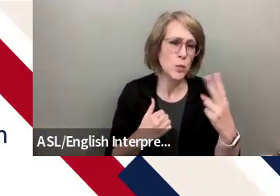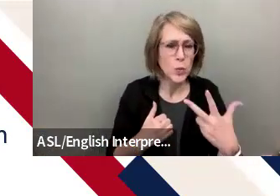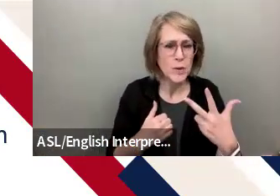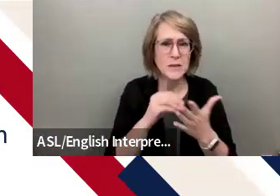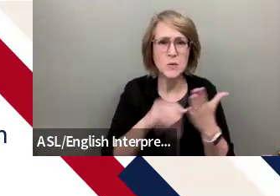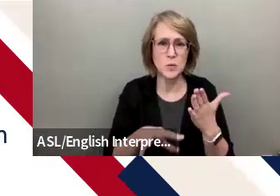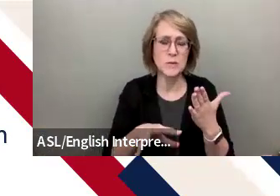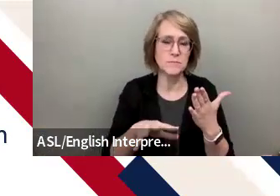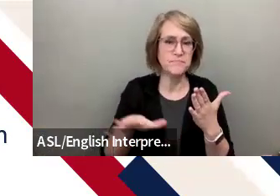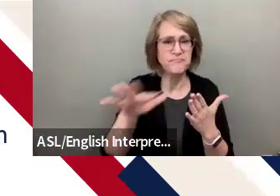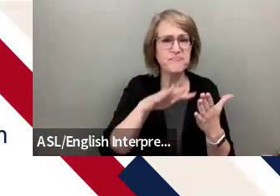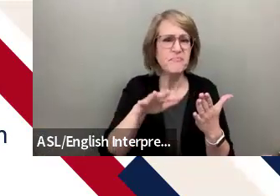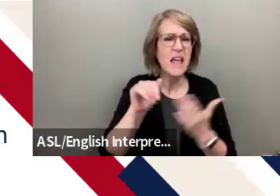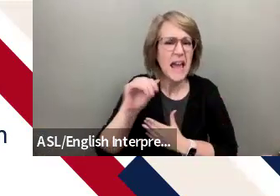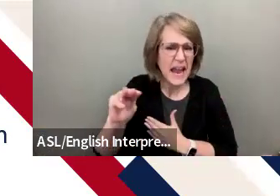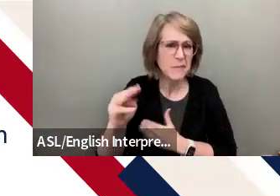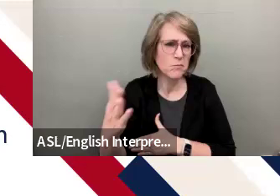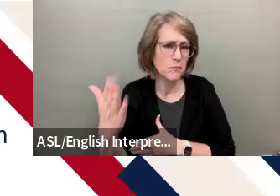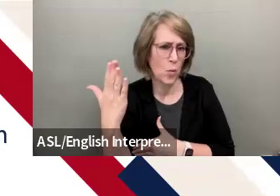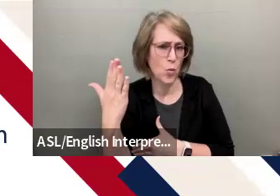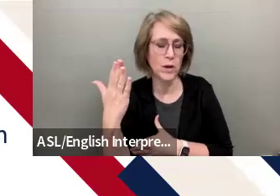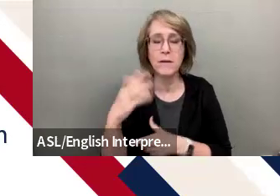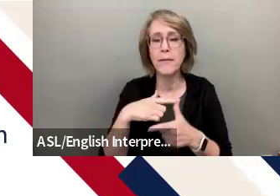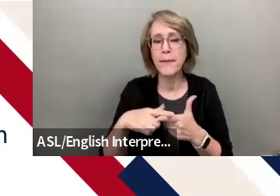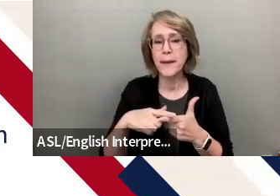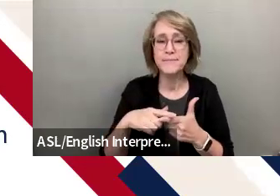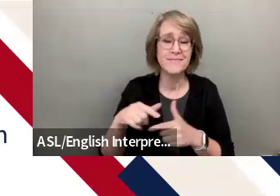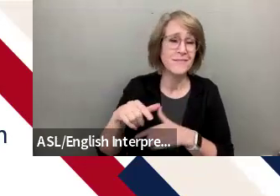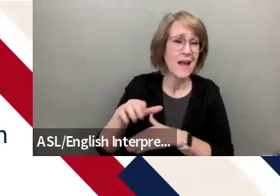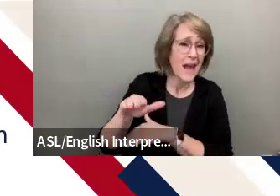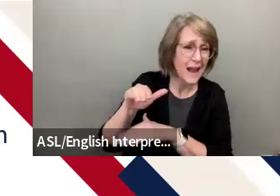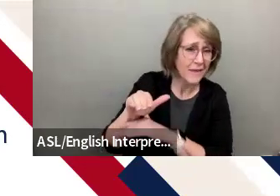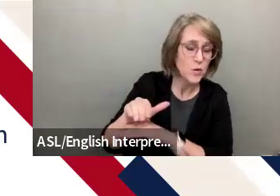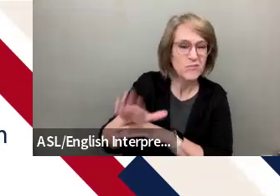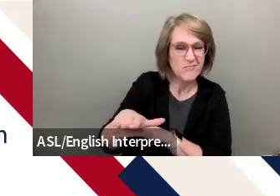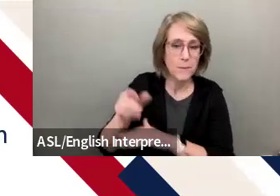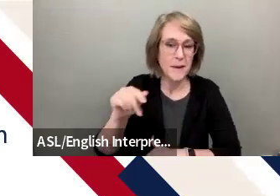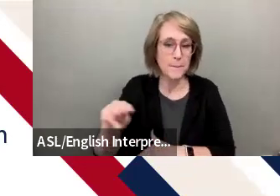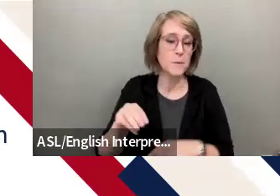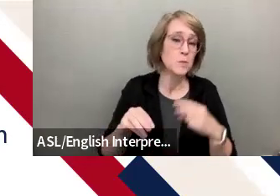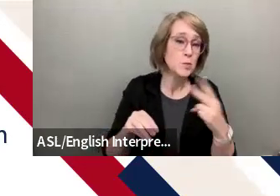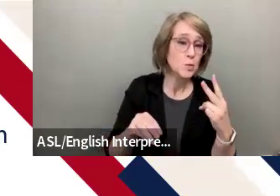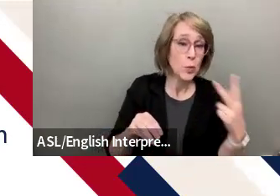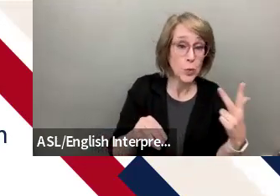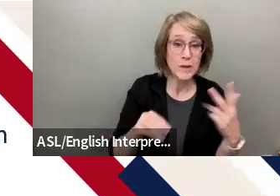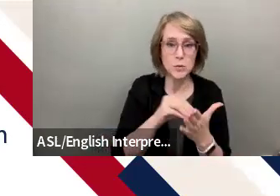IN AN A.M. SHIFT AND MAYBE ADDITIONAL TWO TO THREE STUDENTS FOR A P M SITE. WITH THAT REGULAR